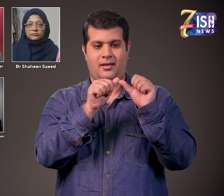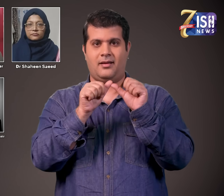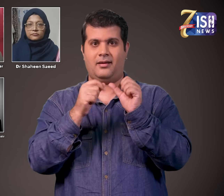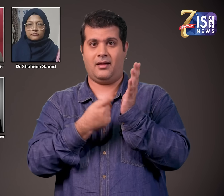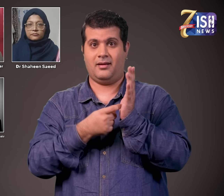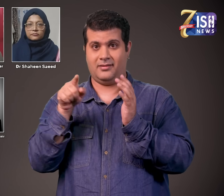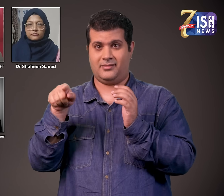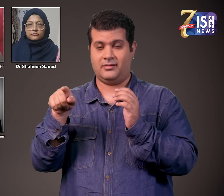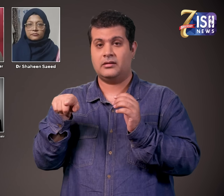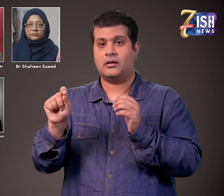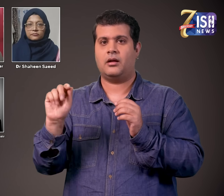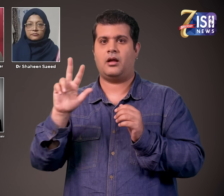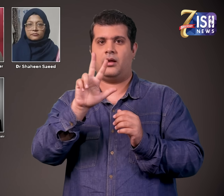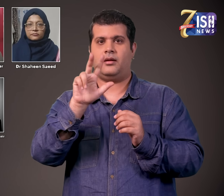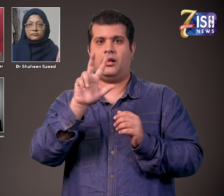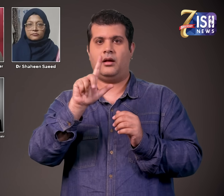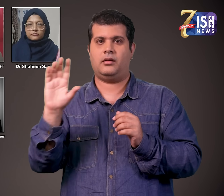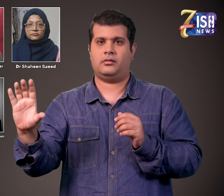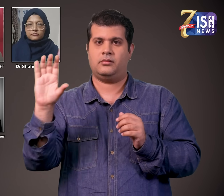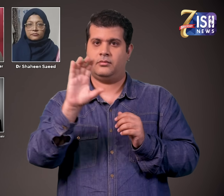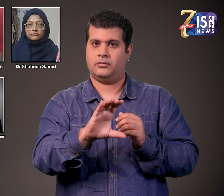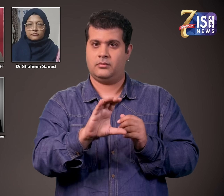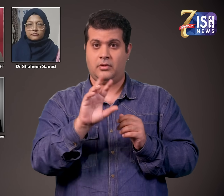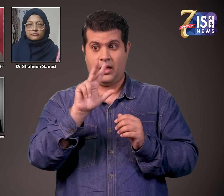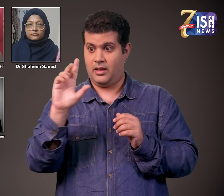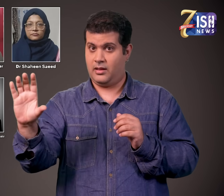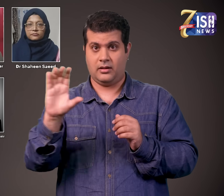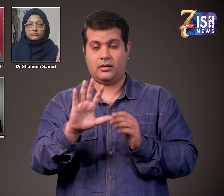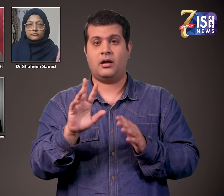Adeel pitched in ₹8 lakh,